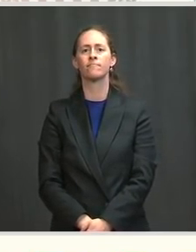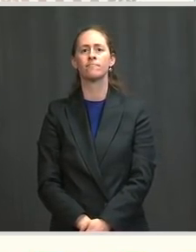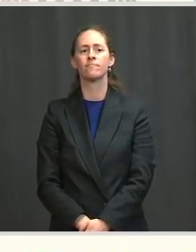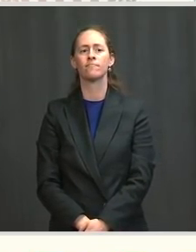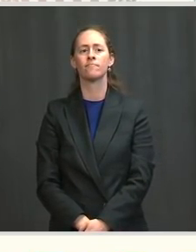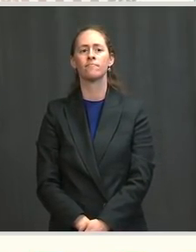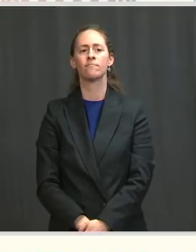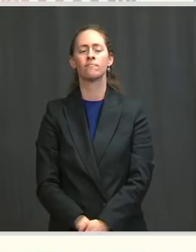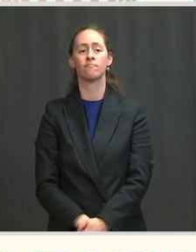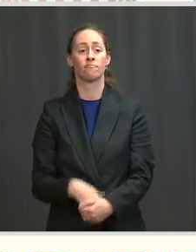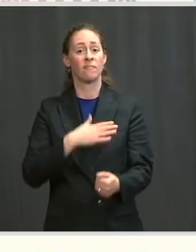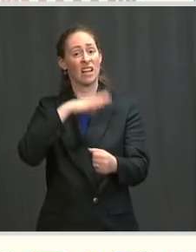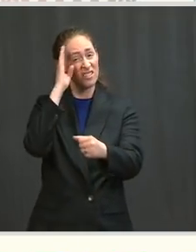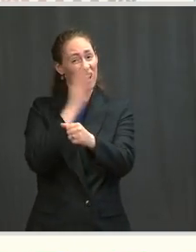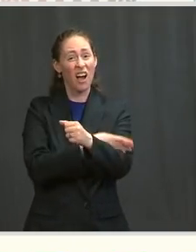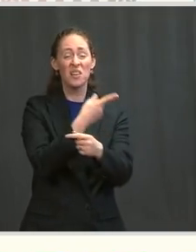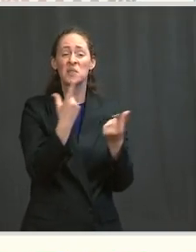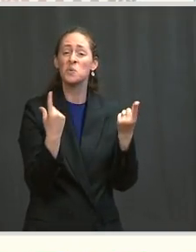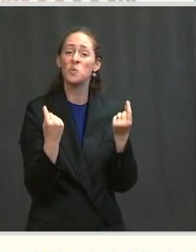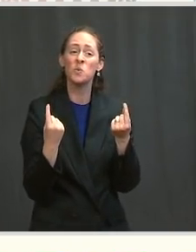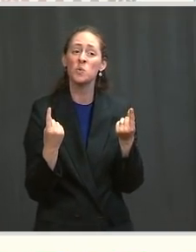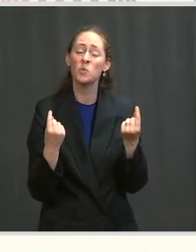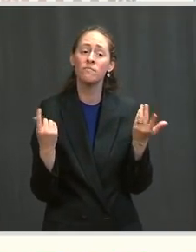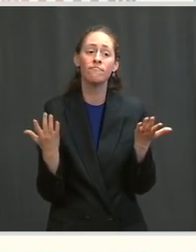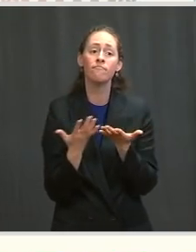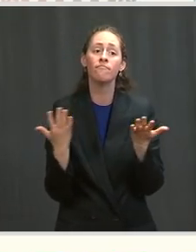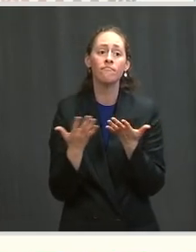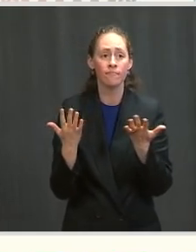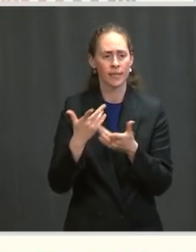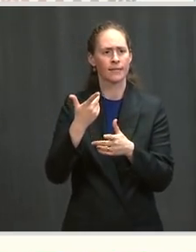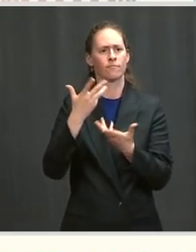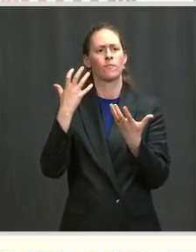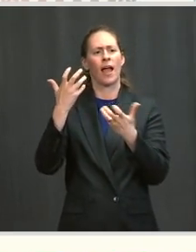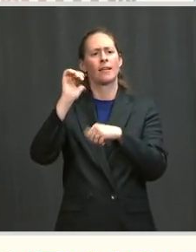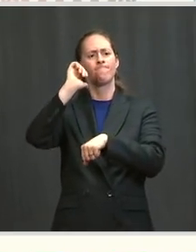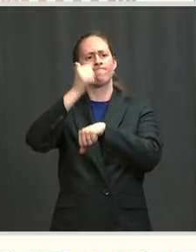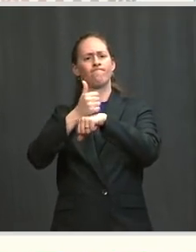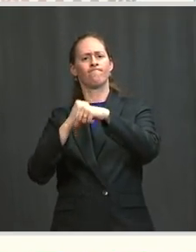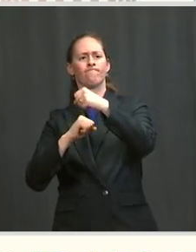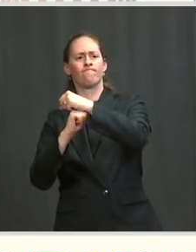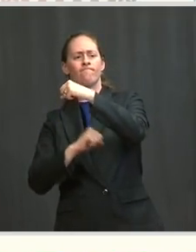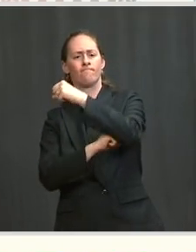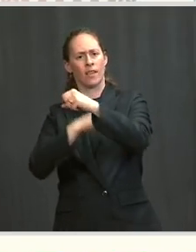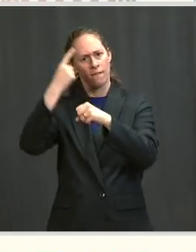he decided he was going to set up a foundation for LGBTQ youth, but primarily focusing on transgender youth.